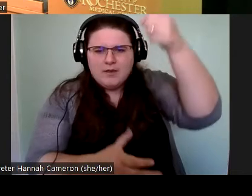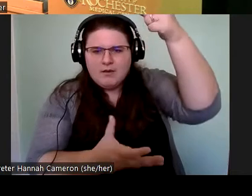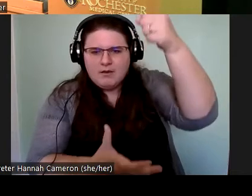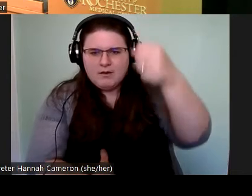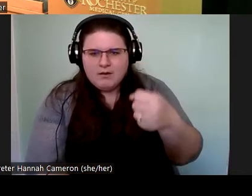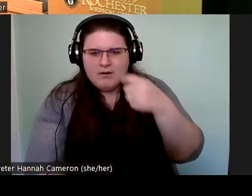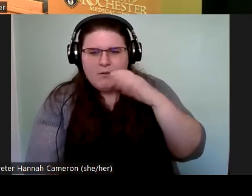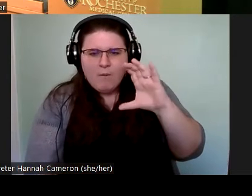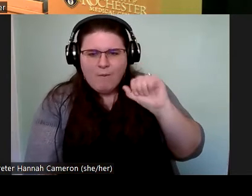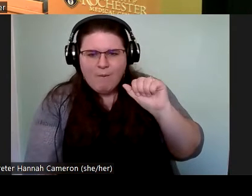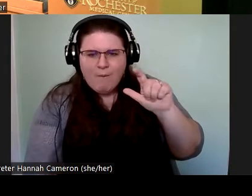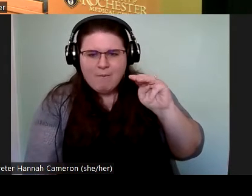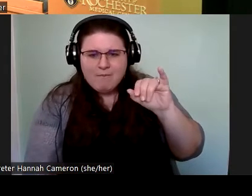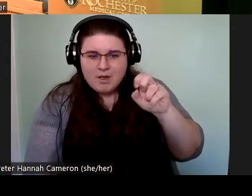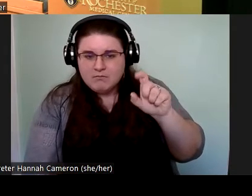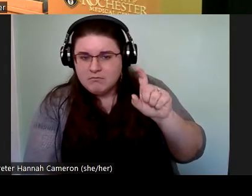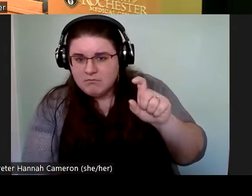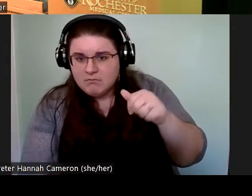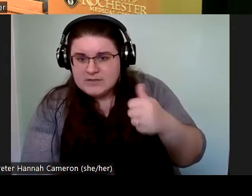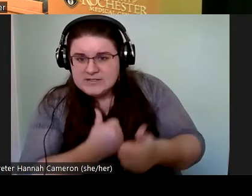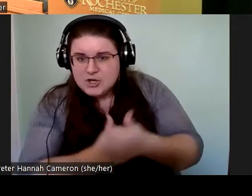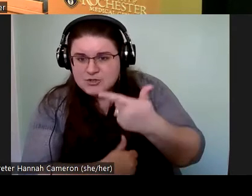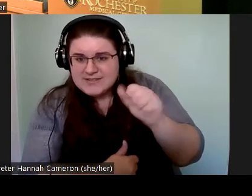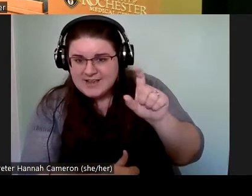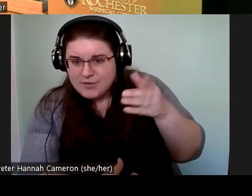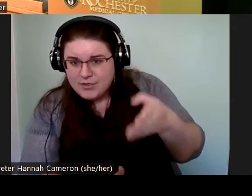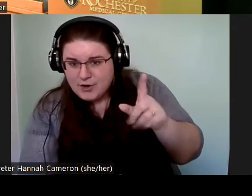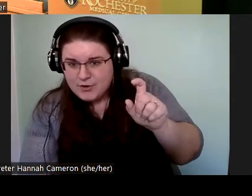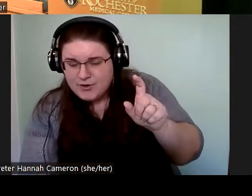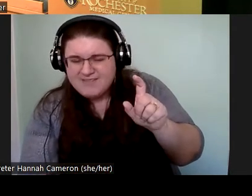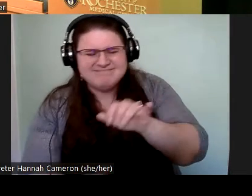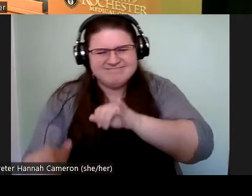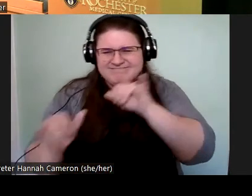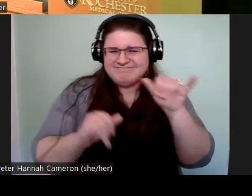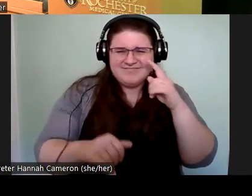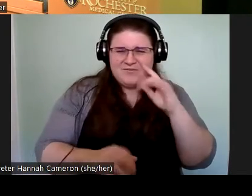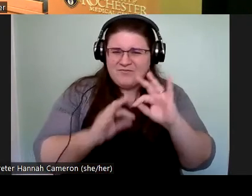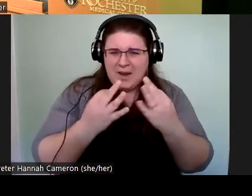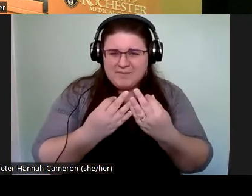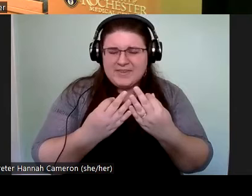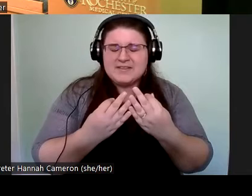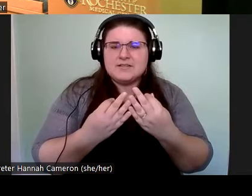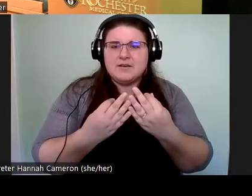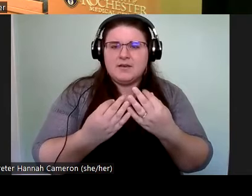that person right we kind of know their Rhythm um we know um we know if they're using or not we